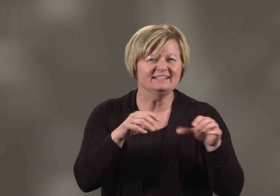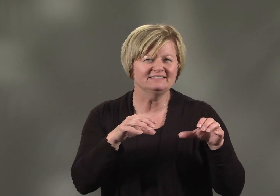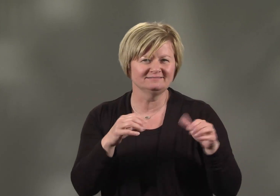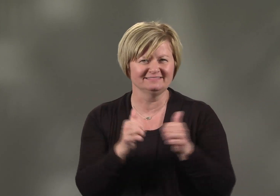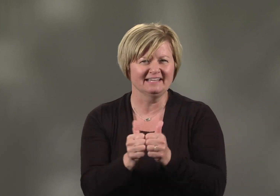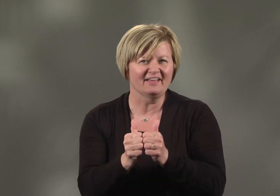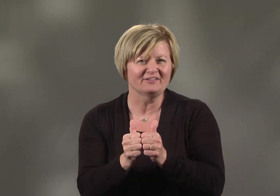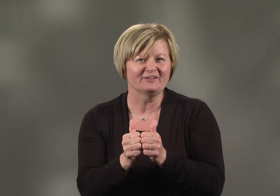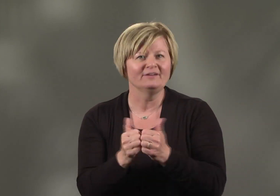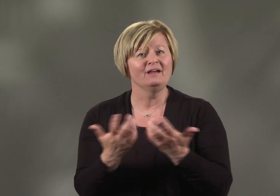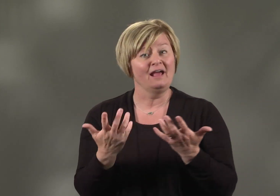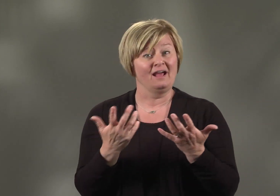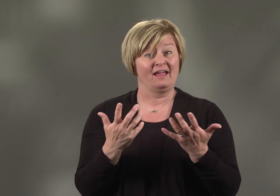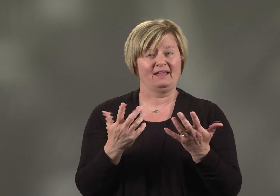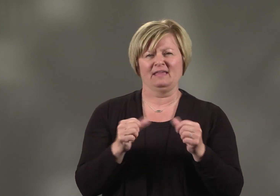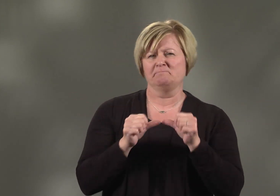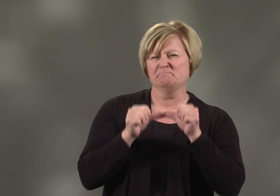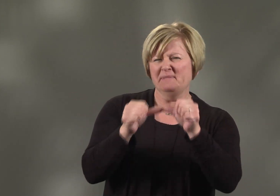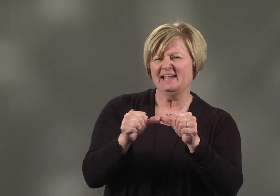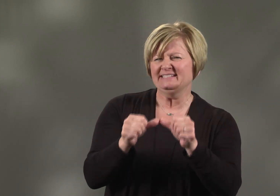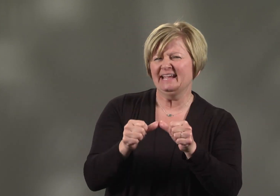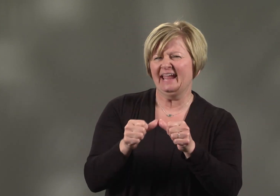and then to maintain ongoing conversations.